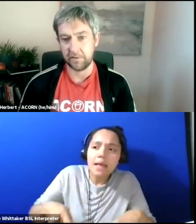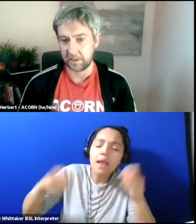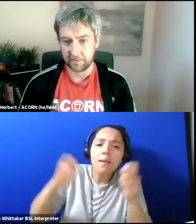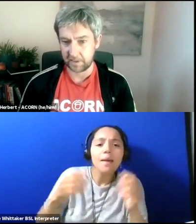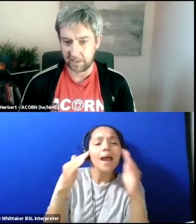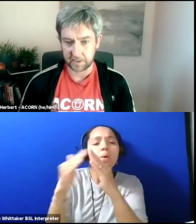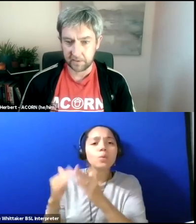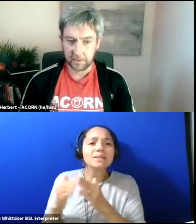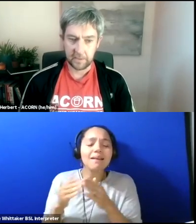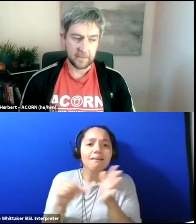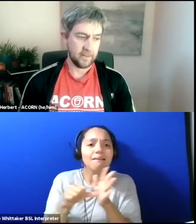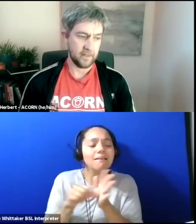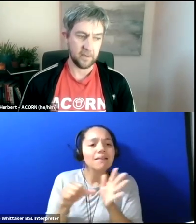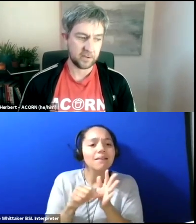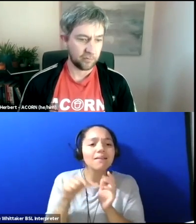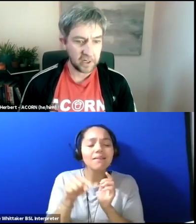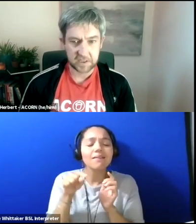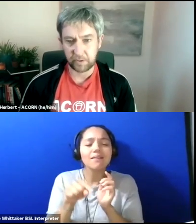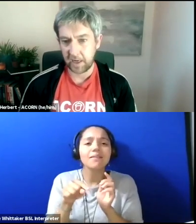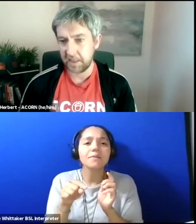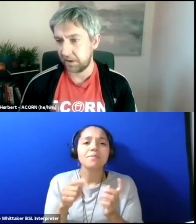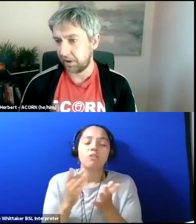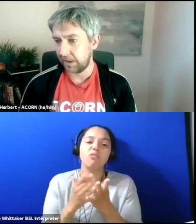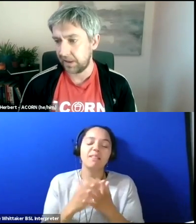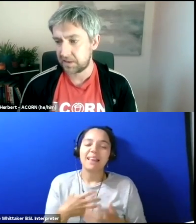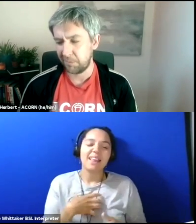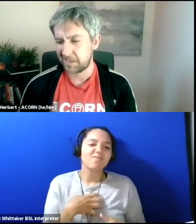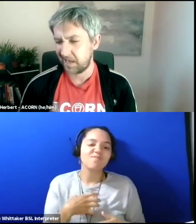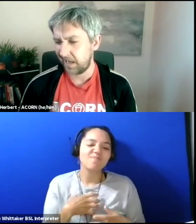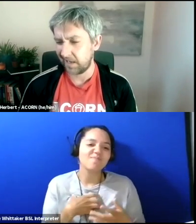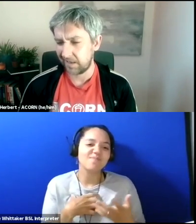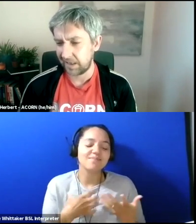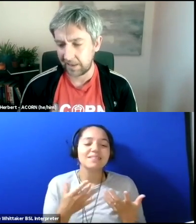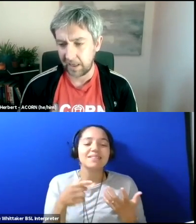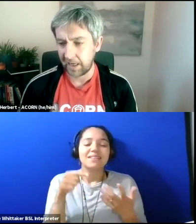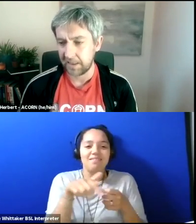housing, housing, housing, housing. It's not really a surprise, you know, in Easton, when we started, I think